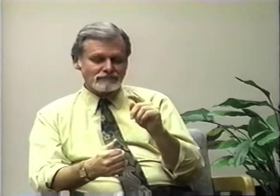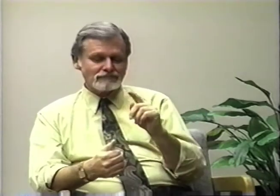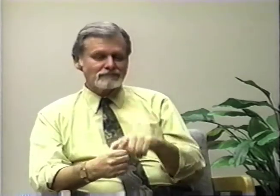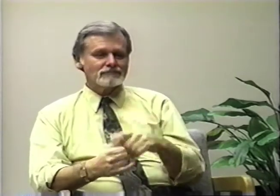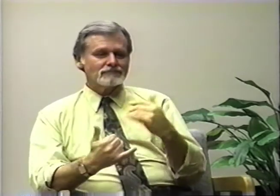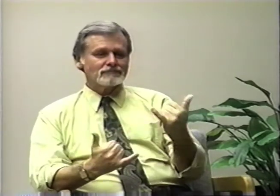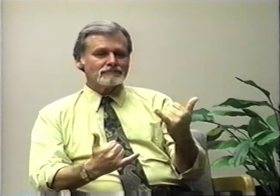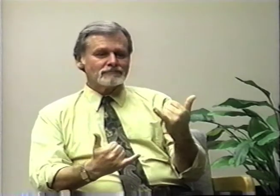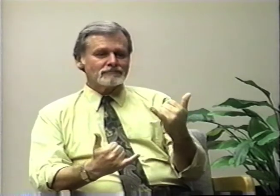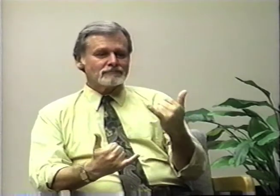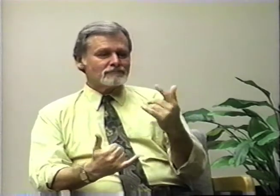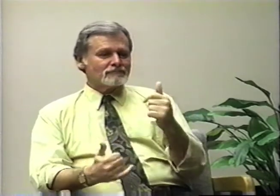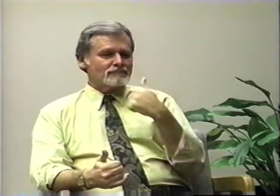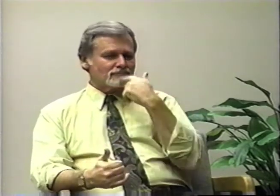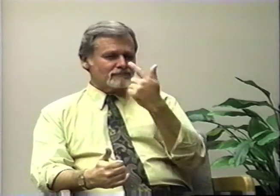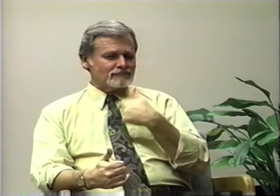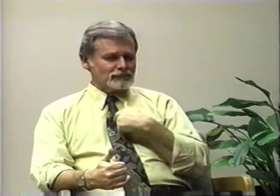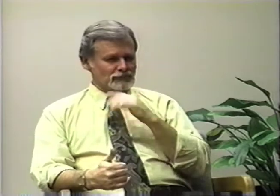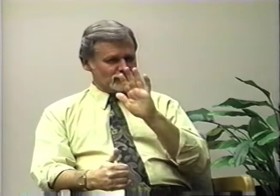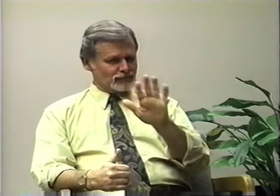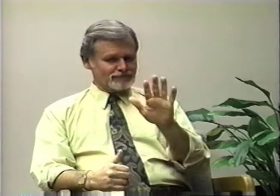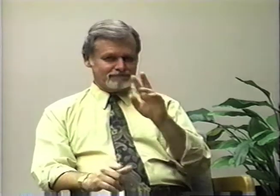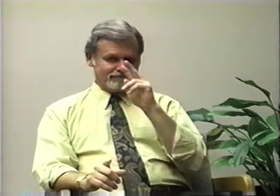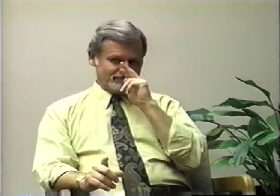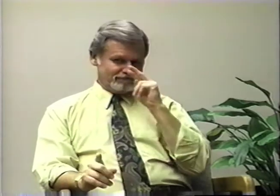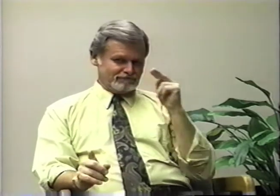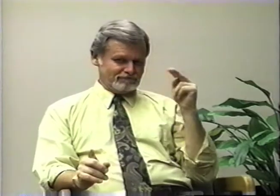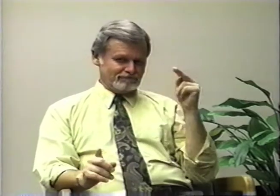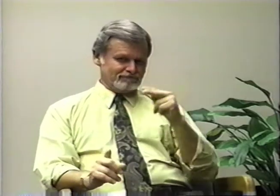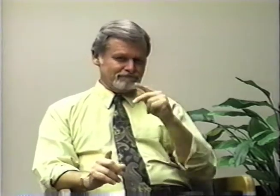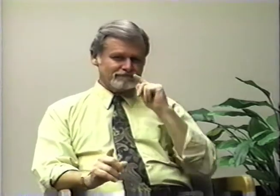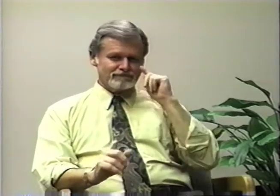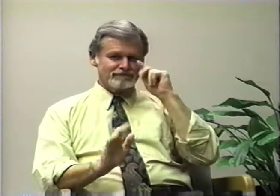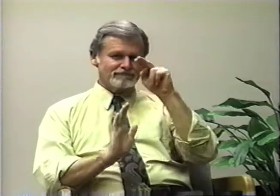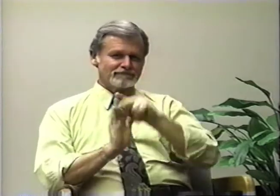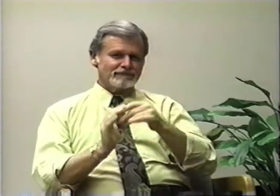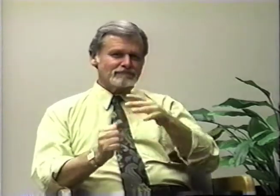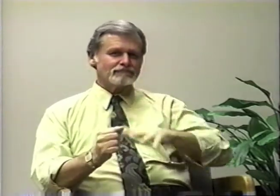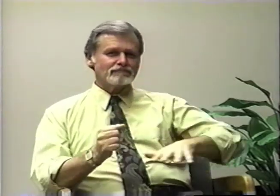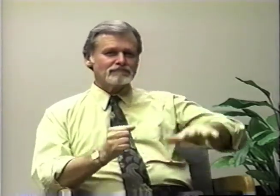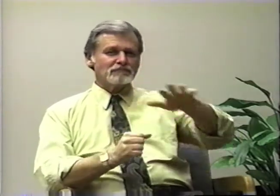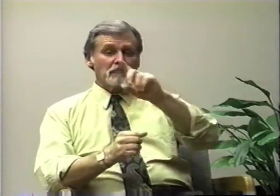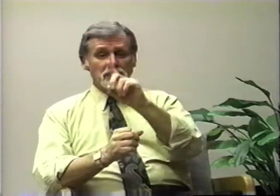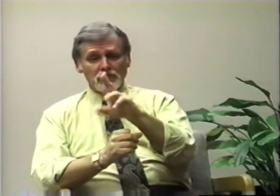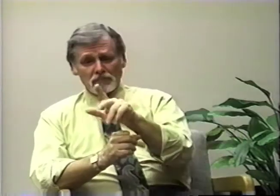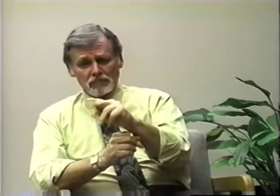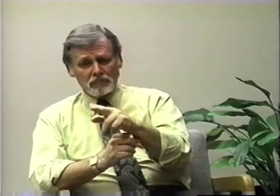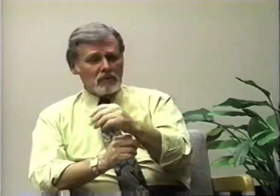And now, my final question. Share with me your perspectives about deafness.